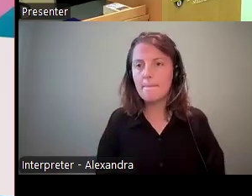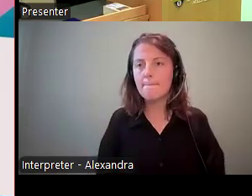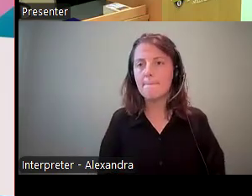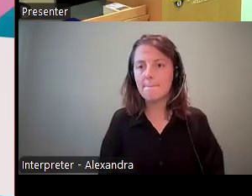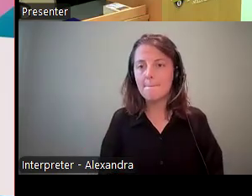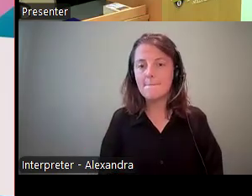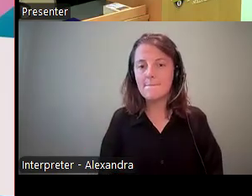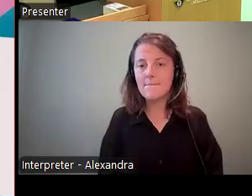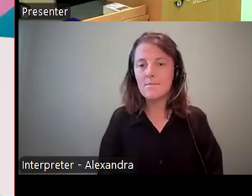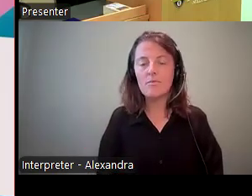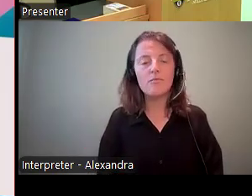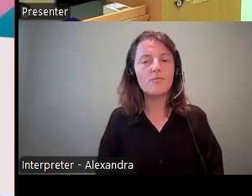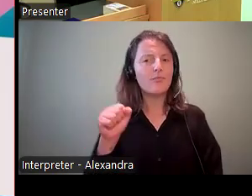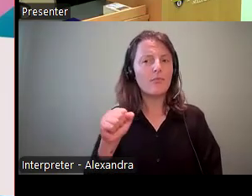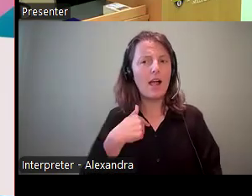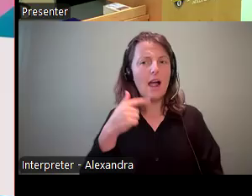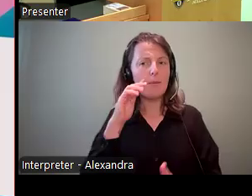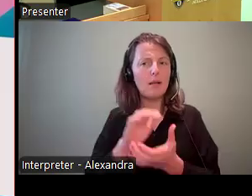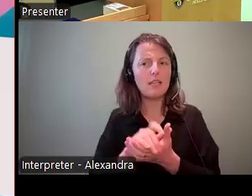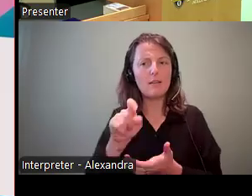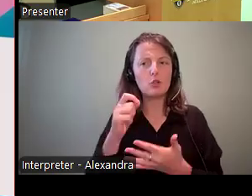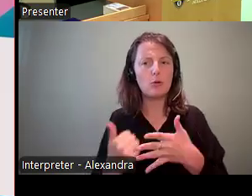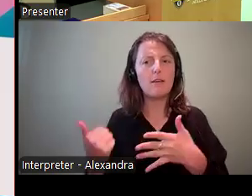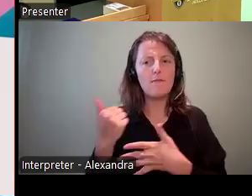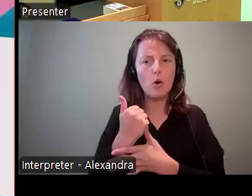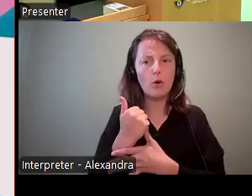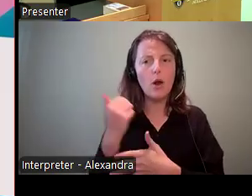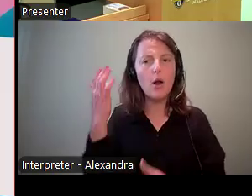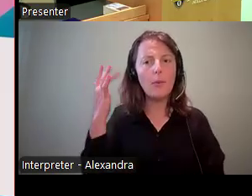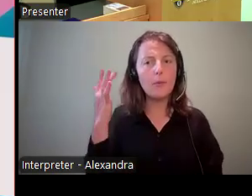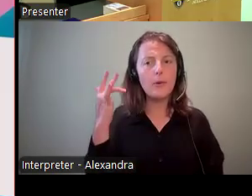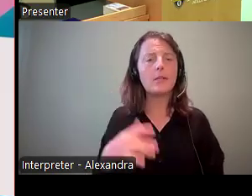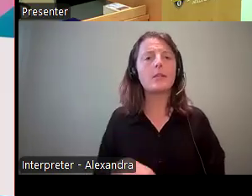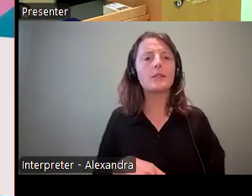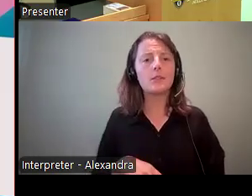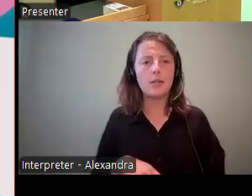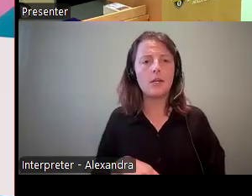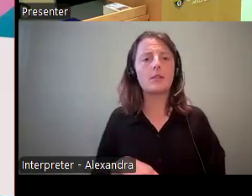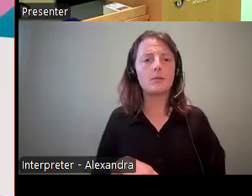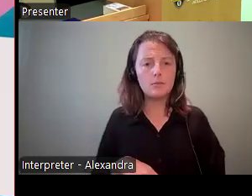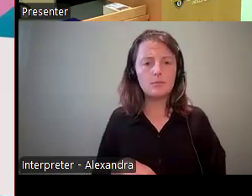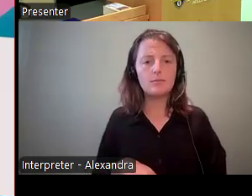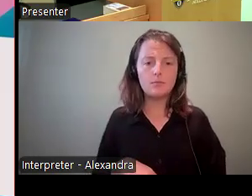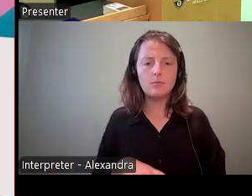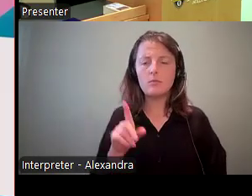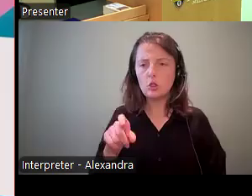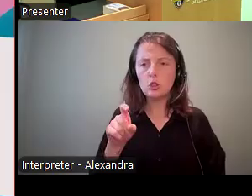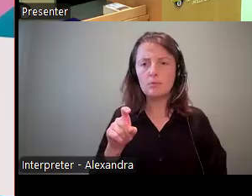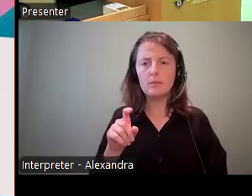Yeah, I believe it should be foreground in the sense that it should be patient centered and